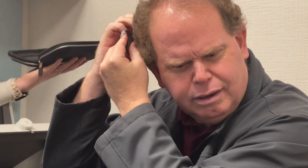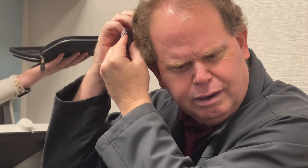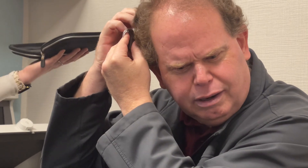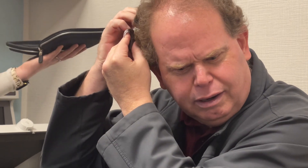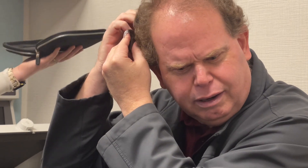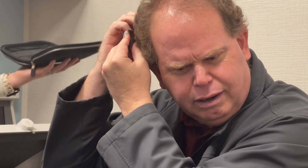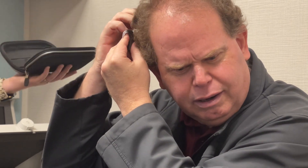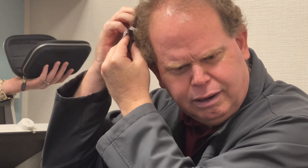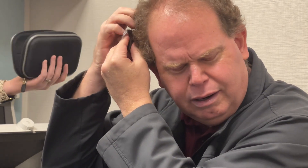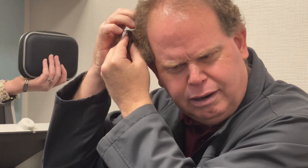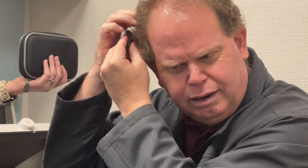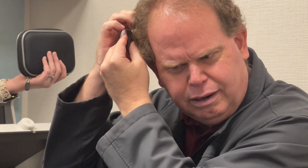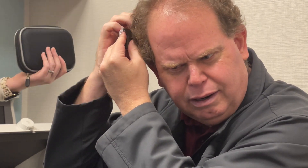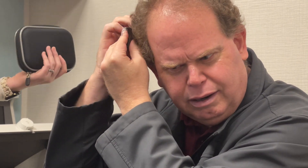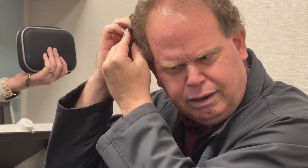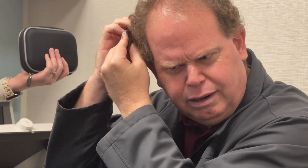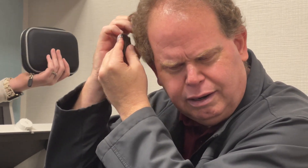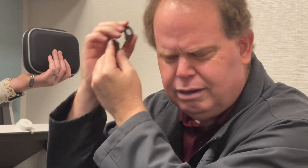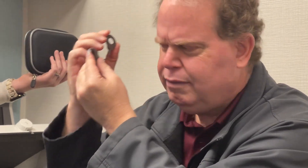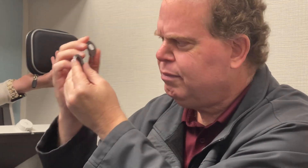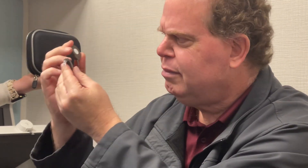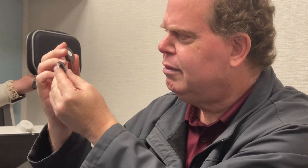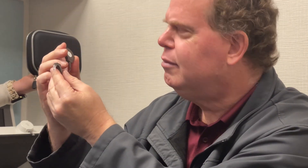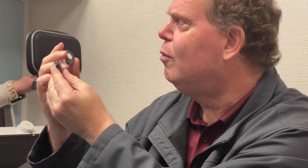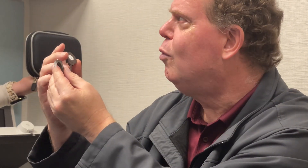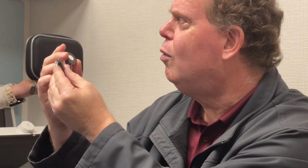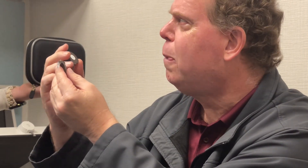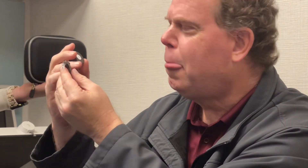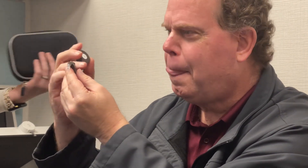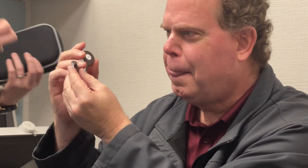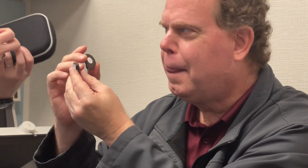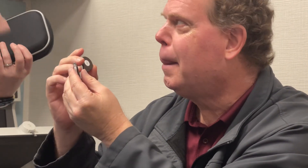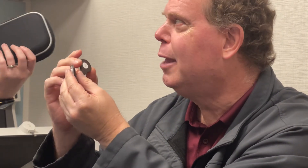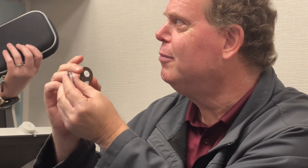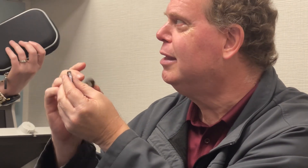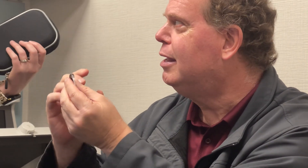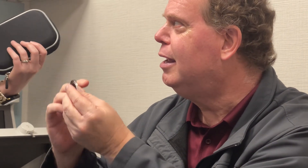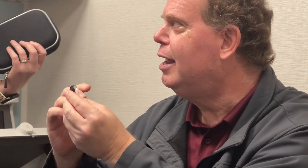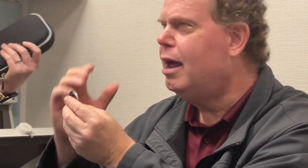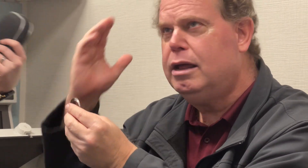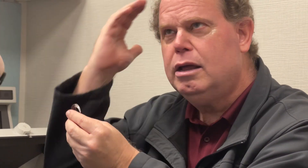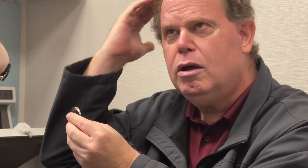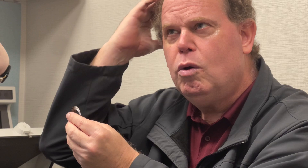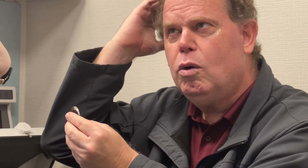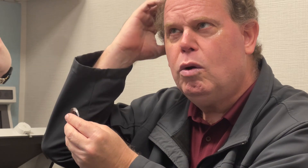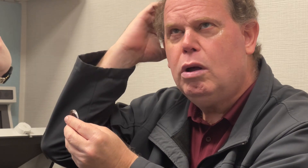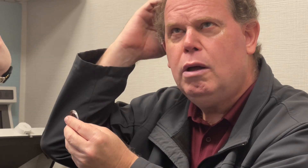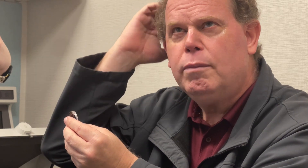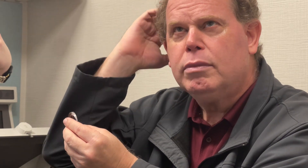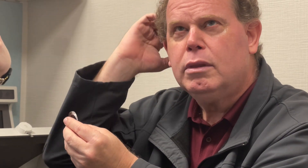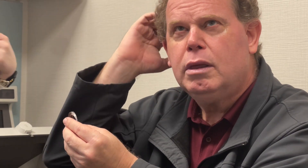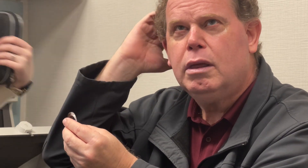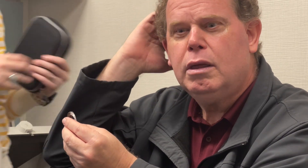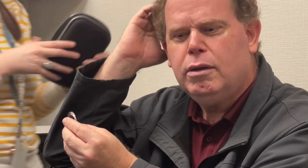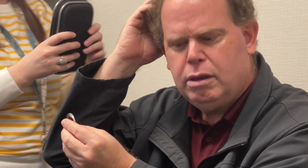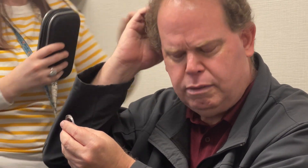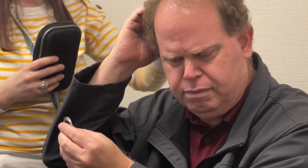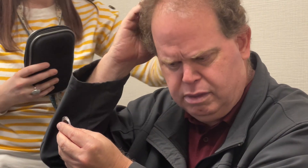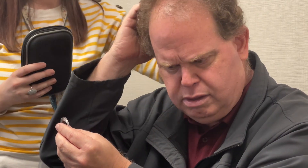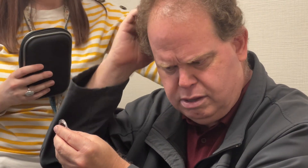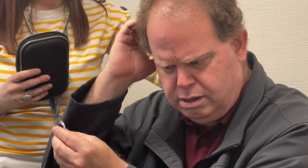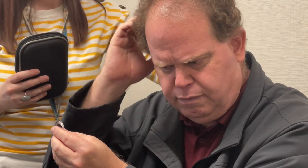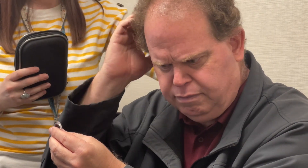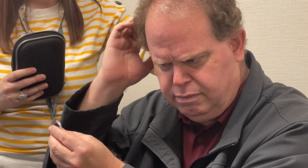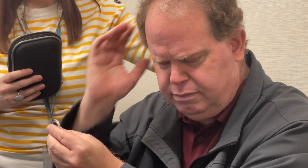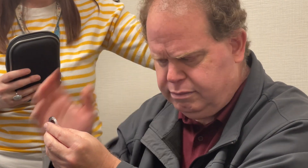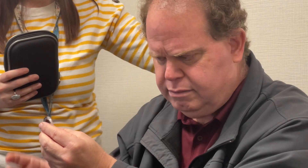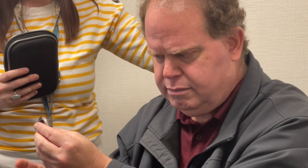place it's hard to find it it's about right